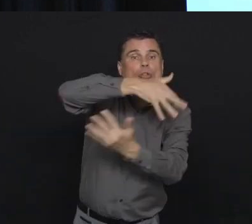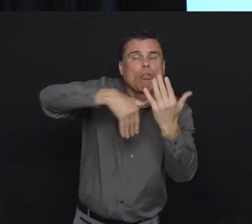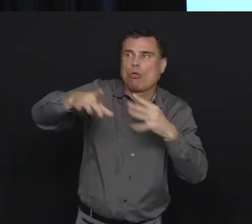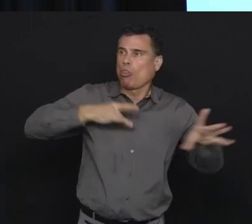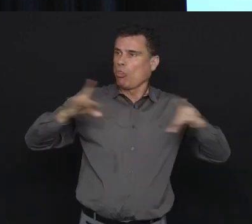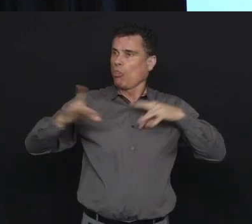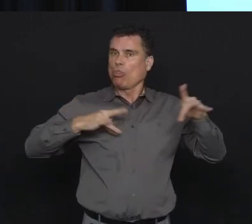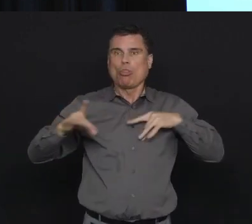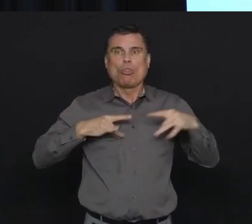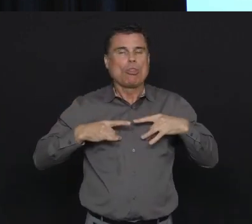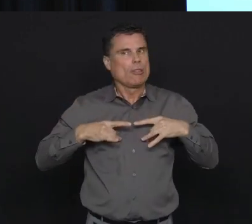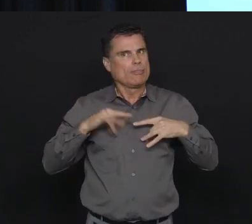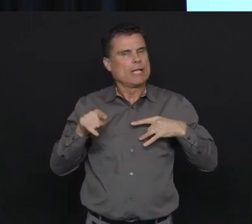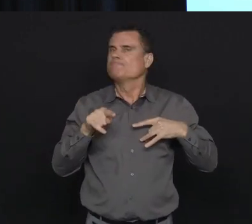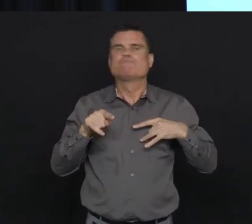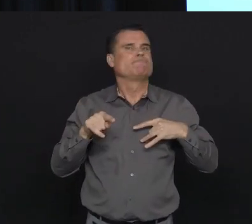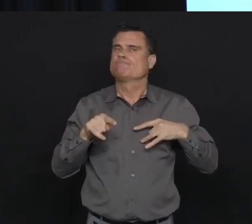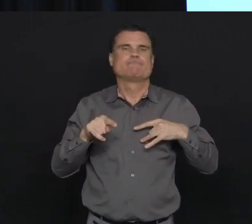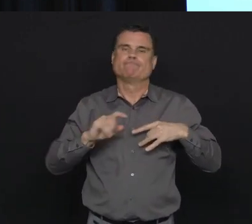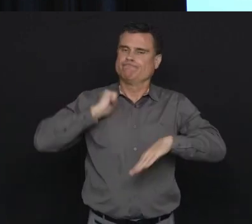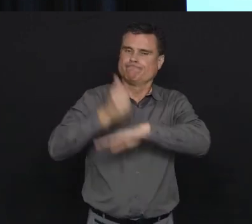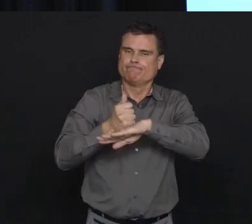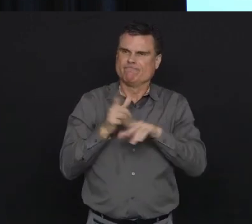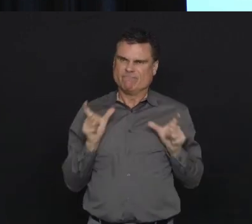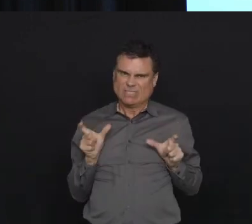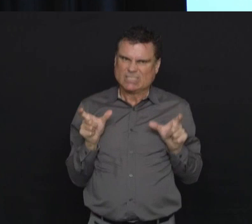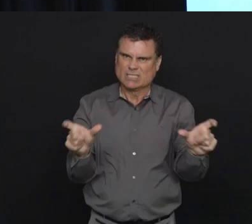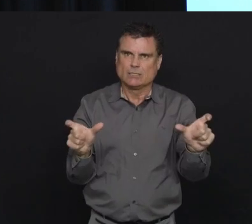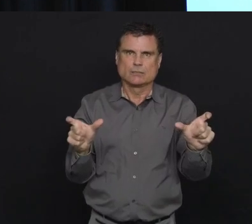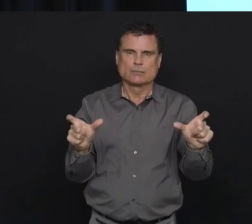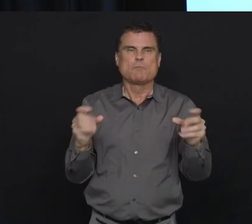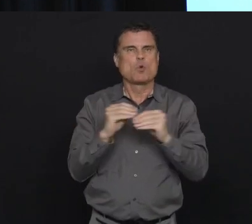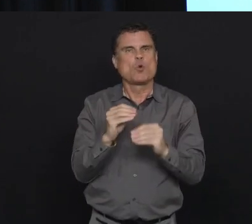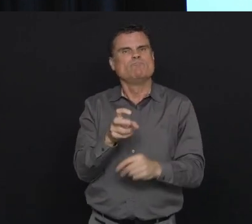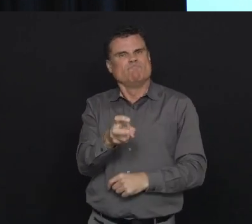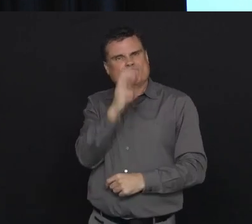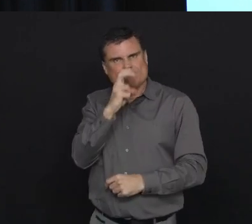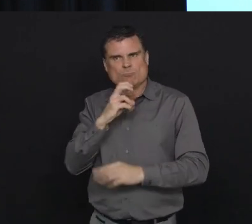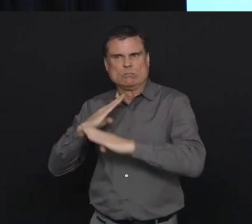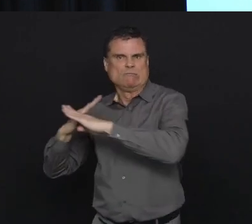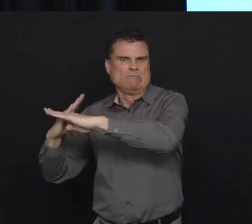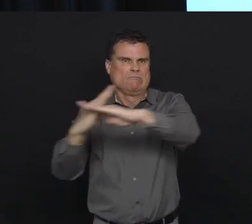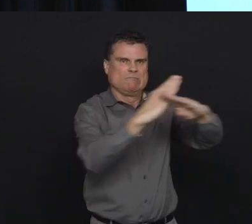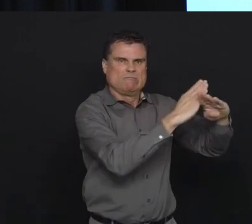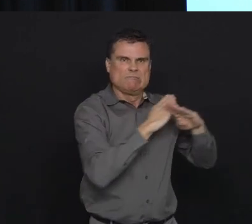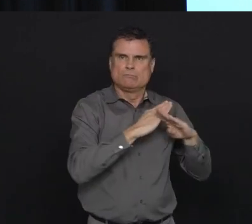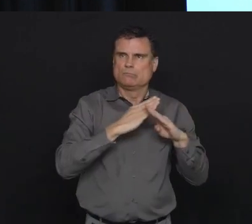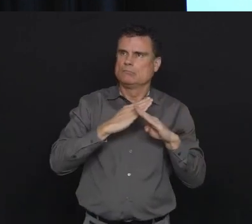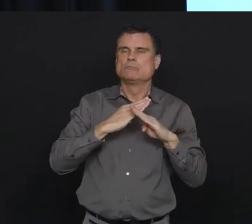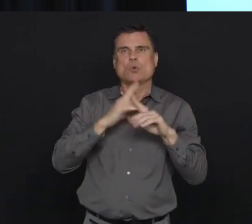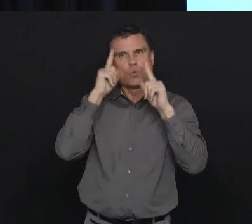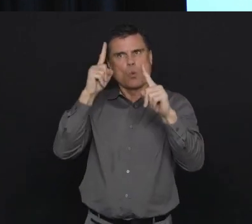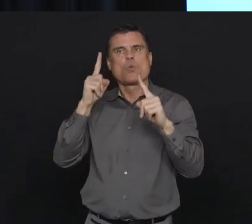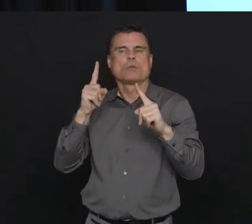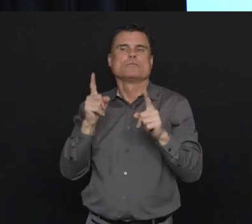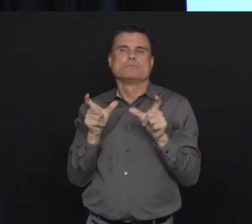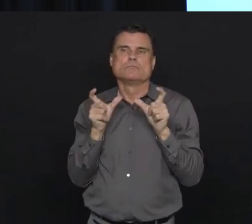these now, very restrictive measures that we have been seeing put in place in countries around the world.